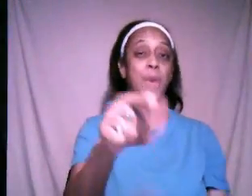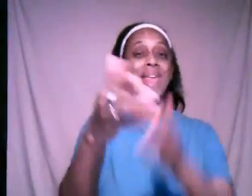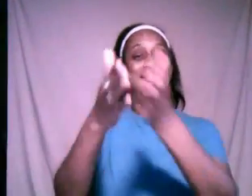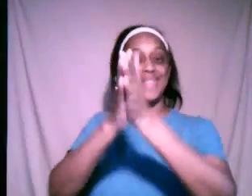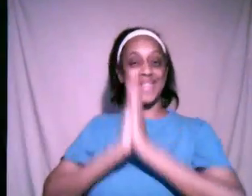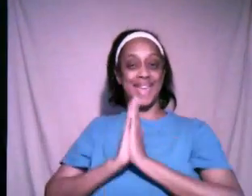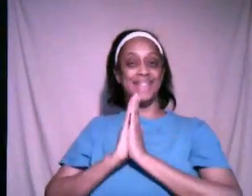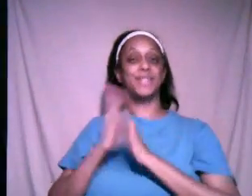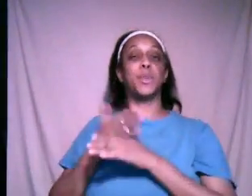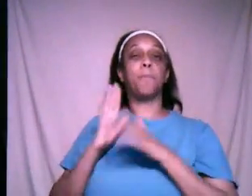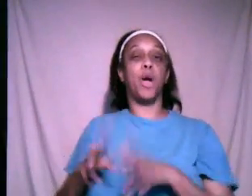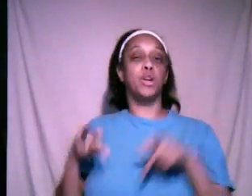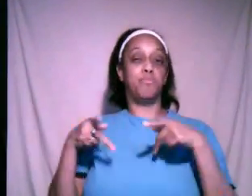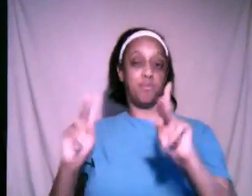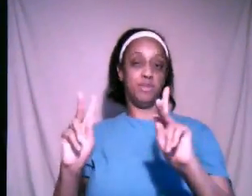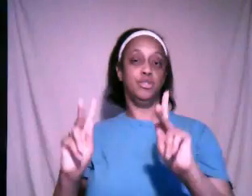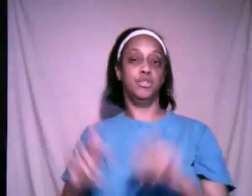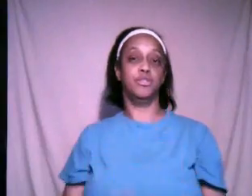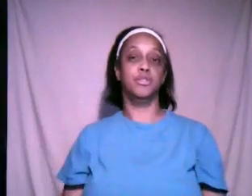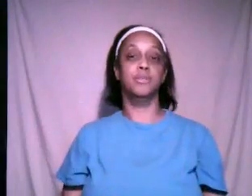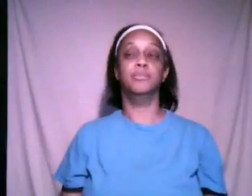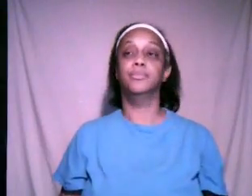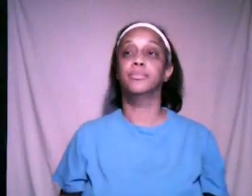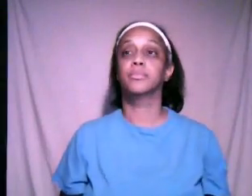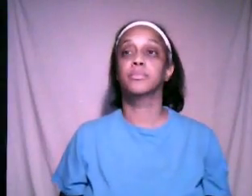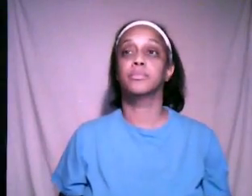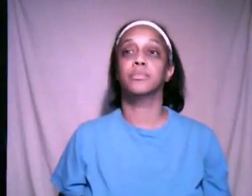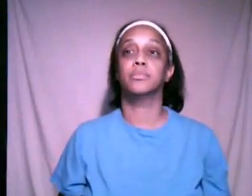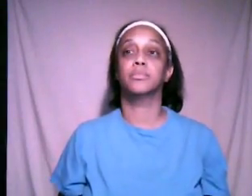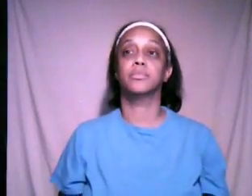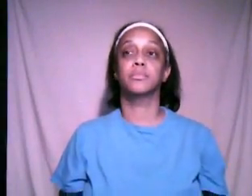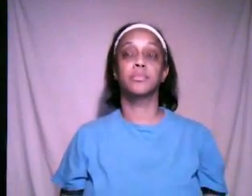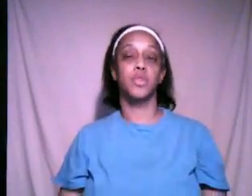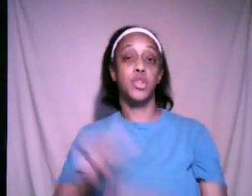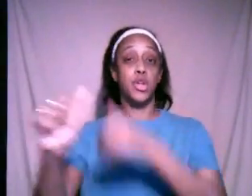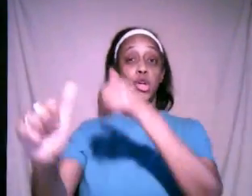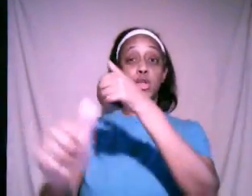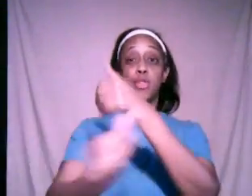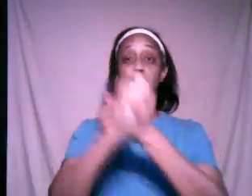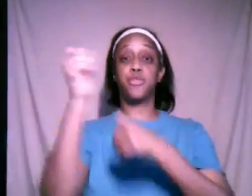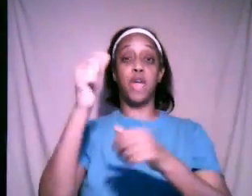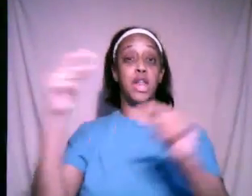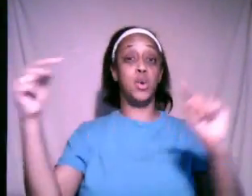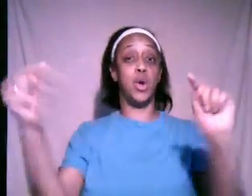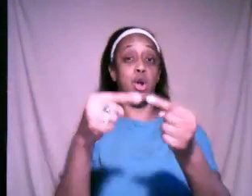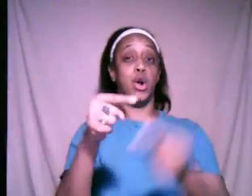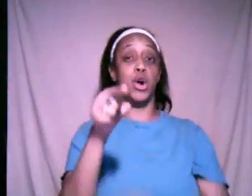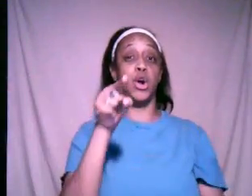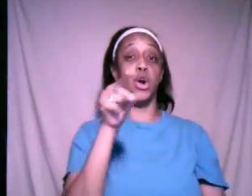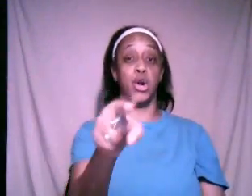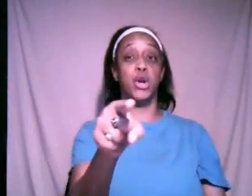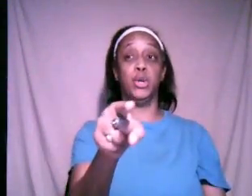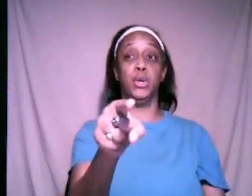to ask permission. * Threatens to hurt you,